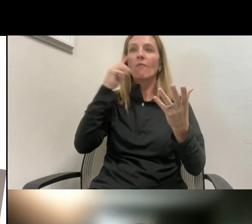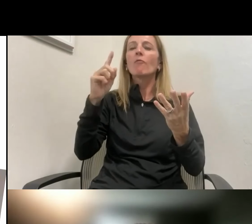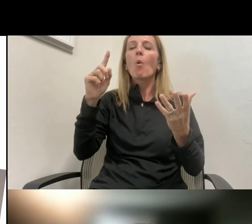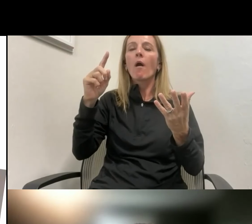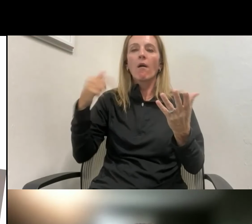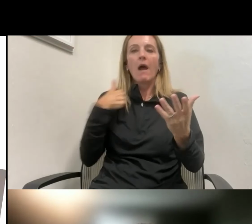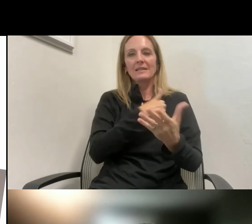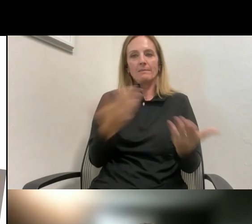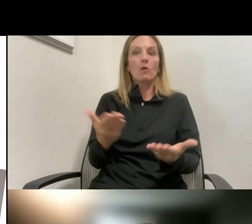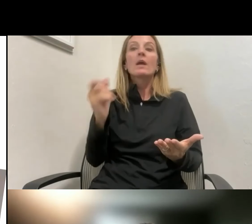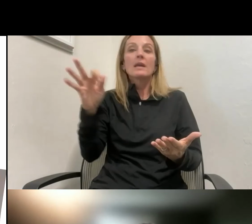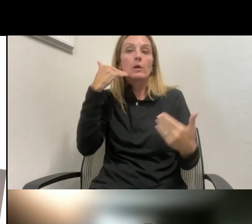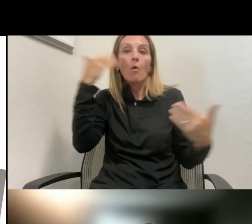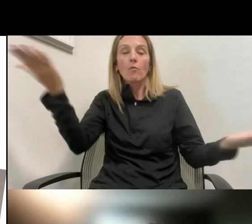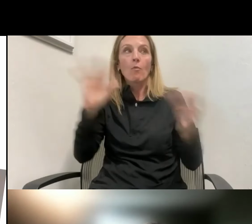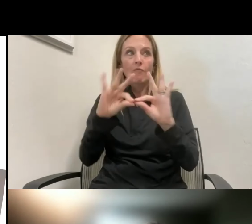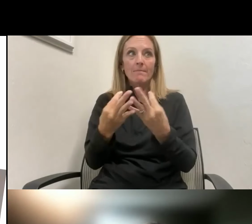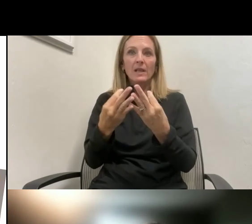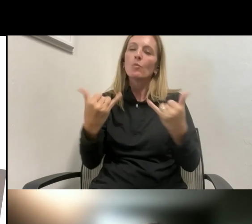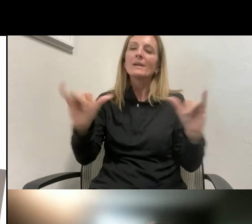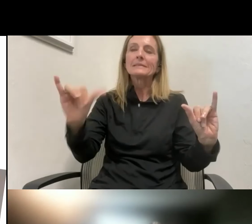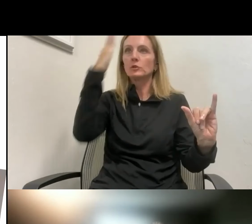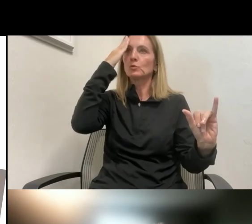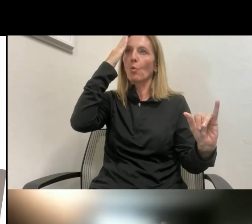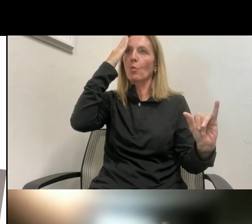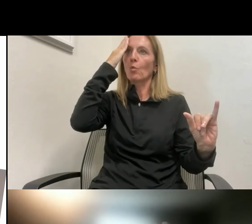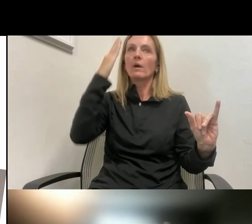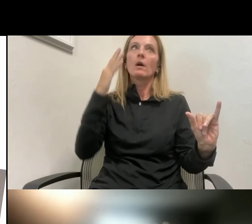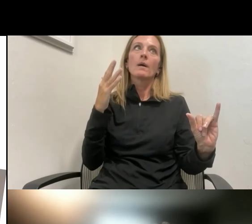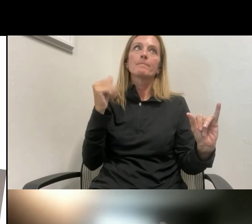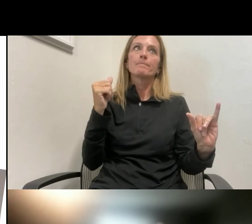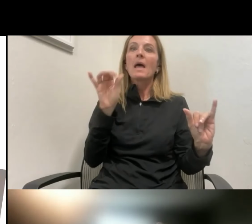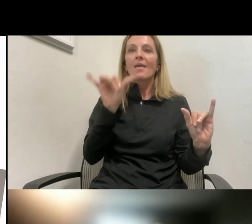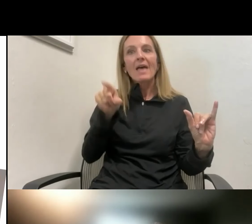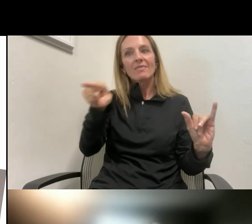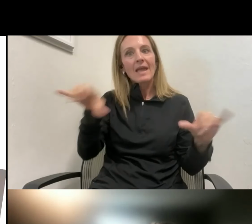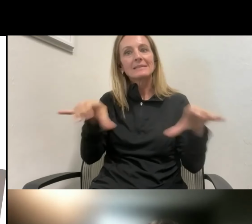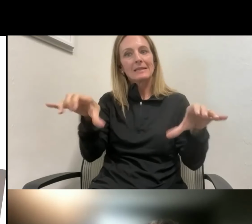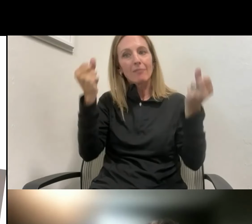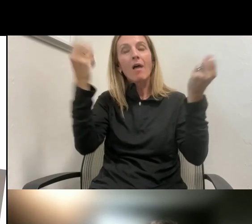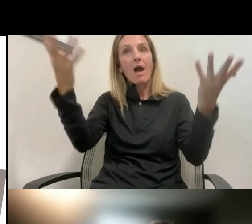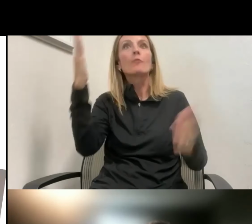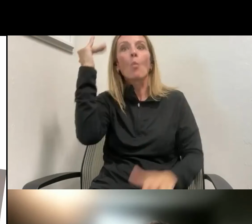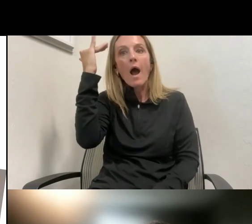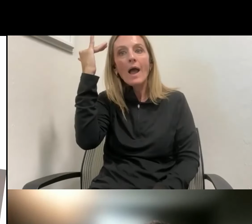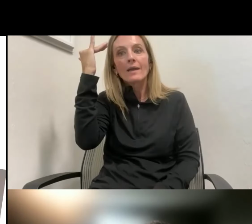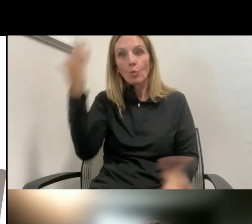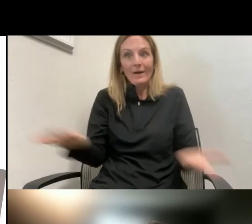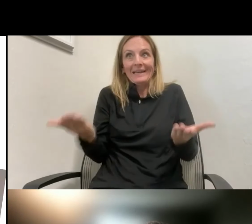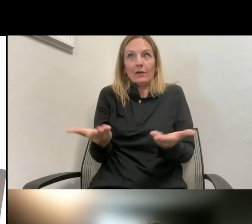family, we know that they did a lot because we're here. And so as we learn more and more about our